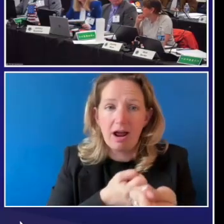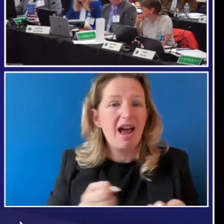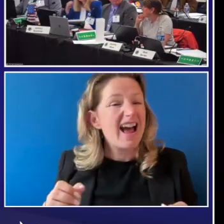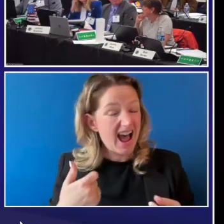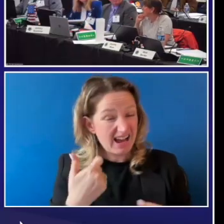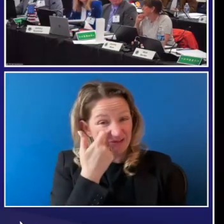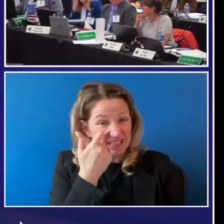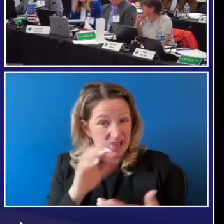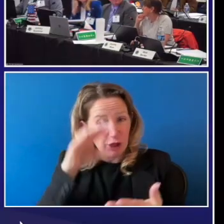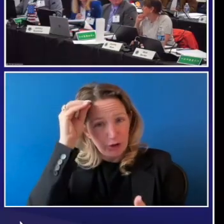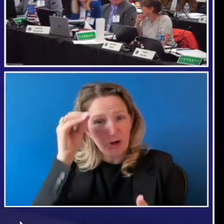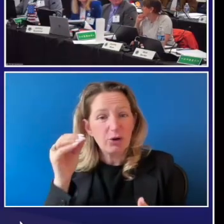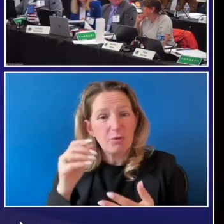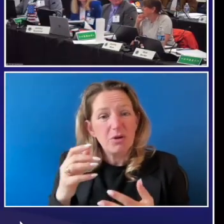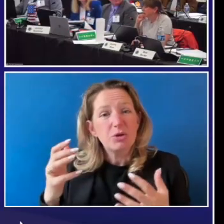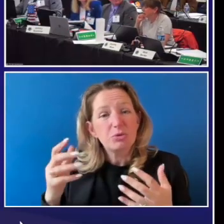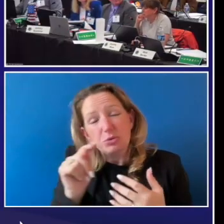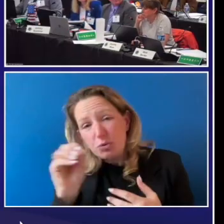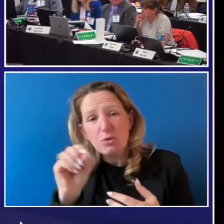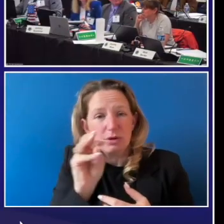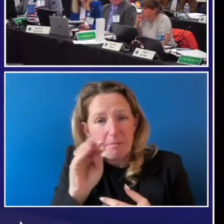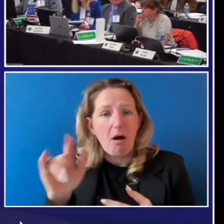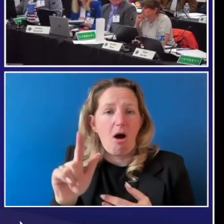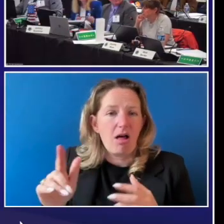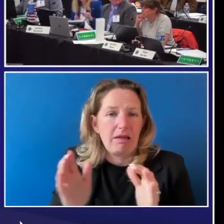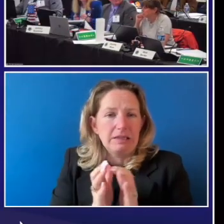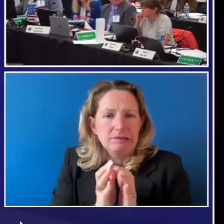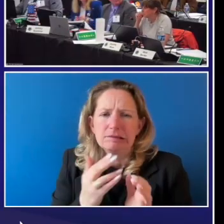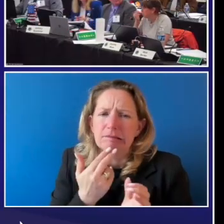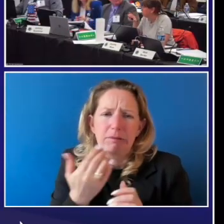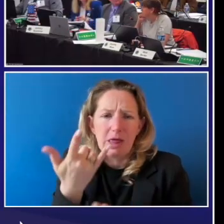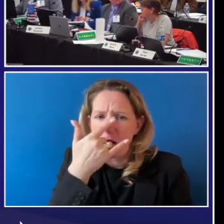Um, and so uh, I support, you know, this is a peer review process.